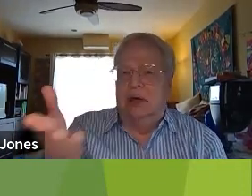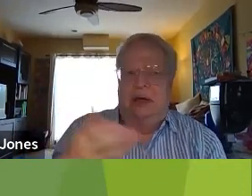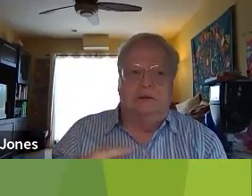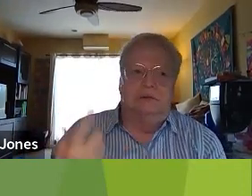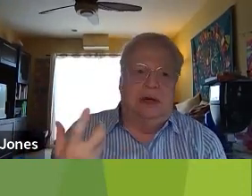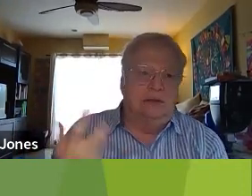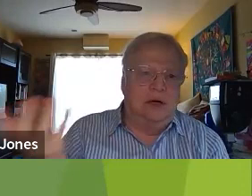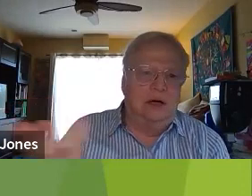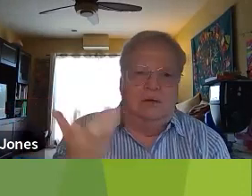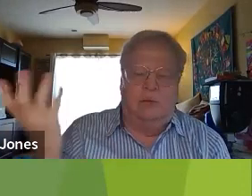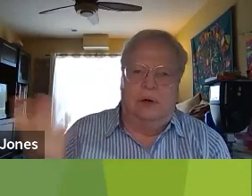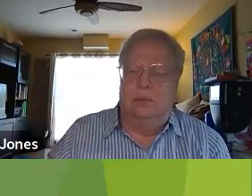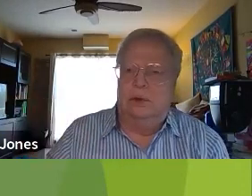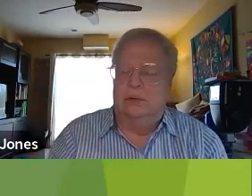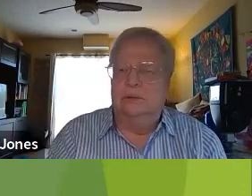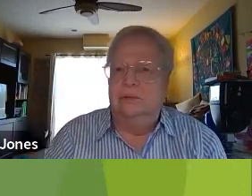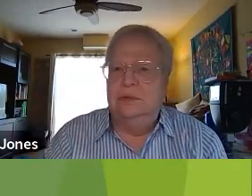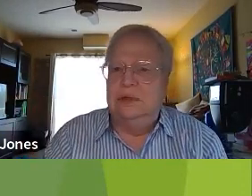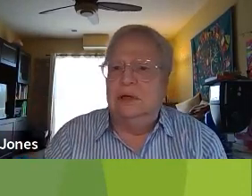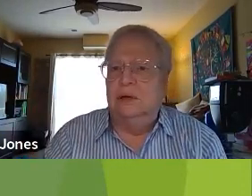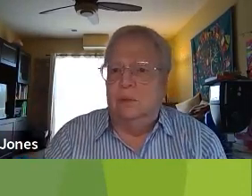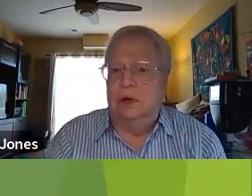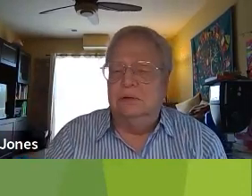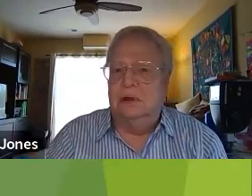And that is kind of what we're dealing with.